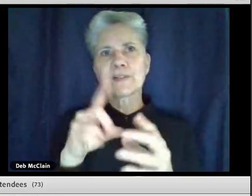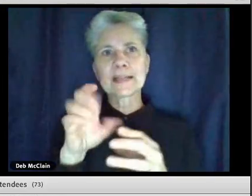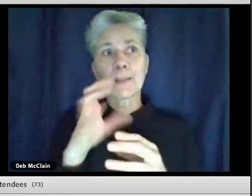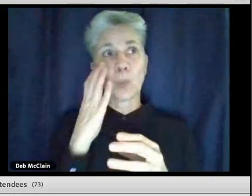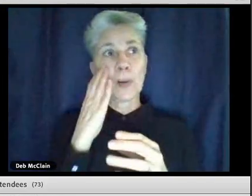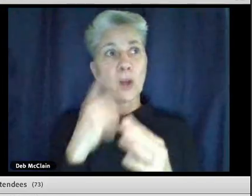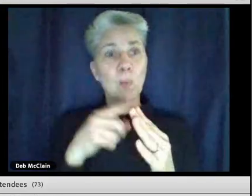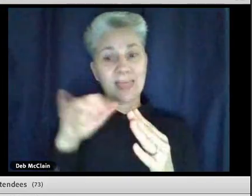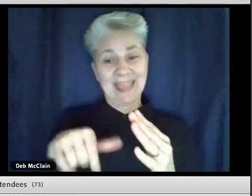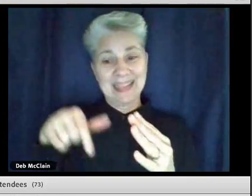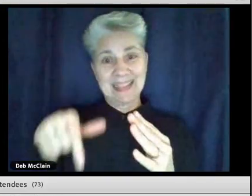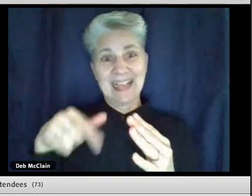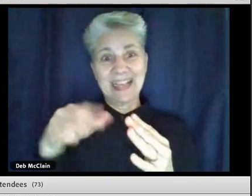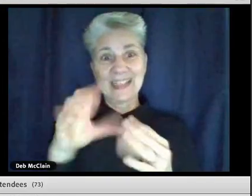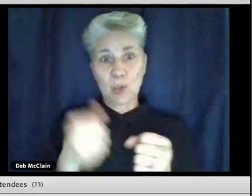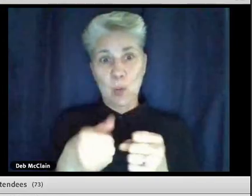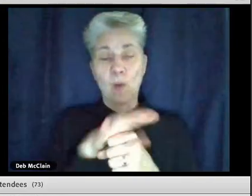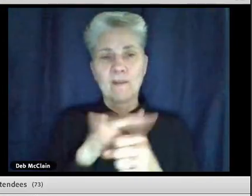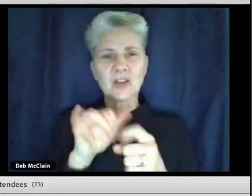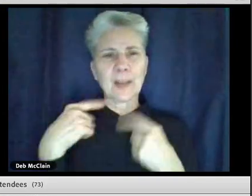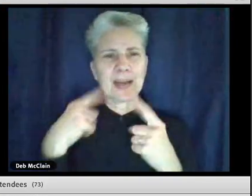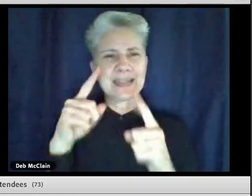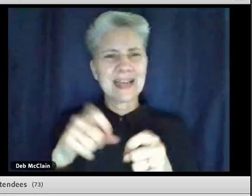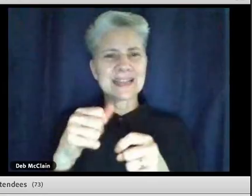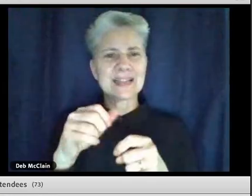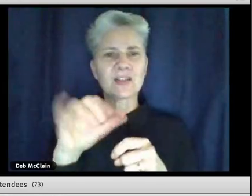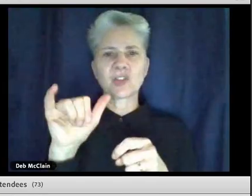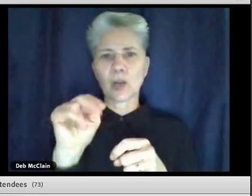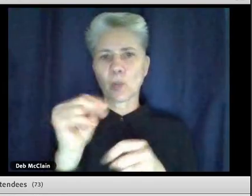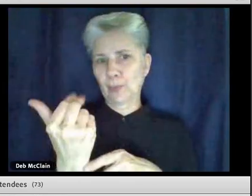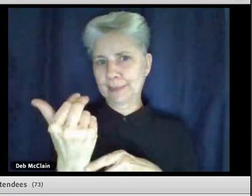We've known since about the 31st of December. We know what it is.